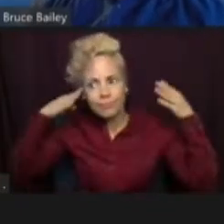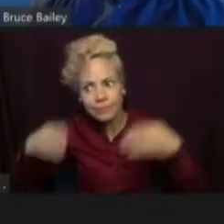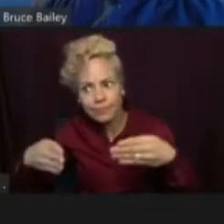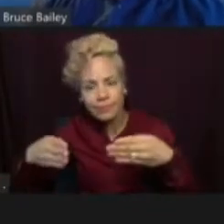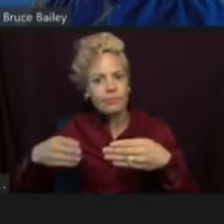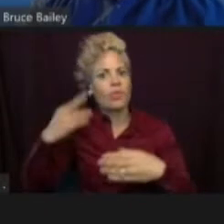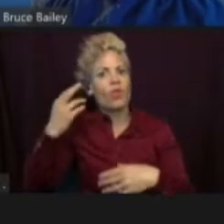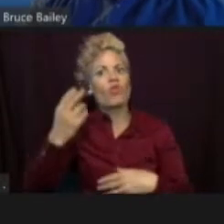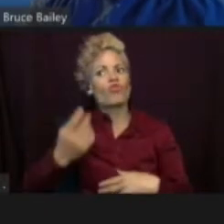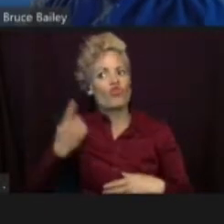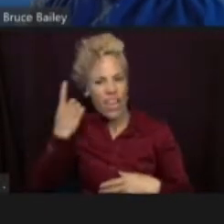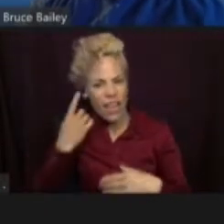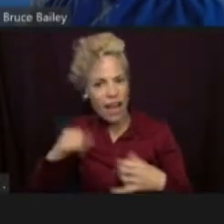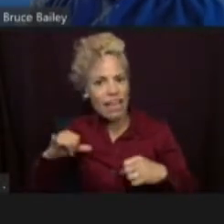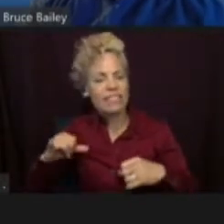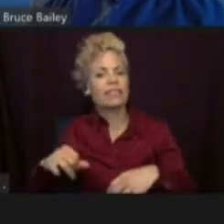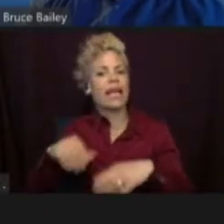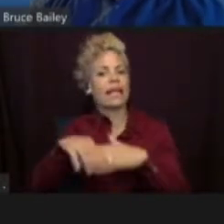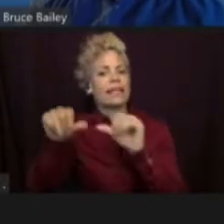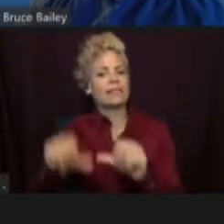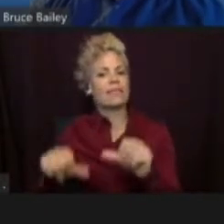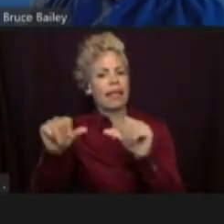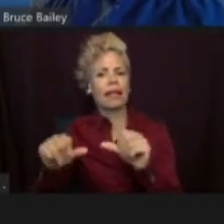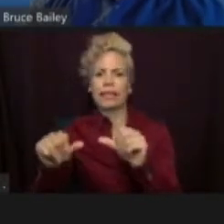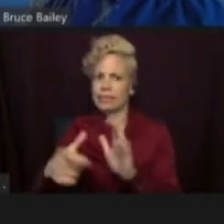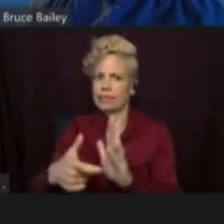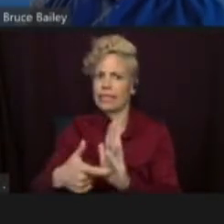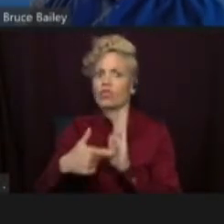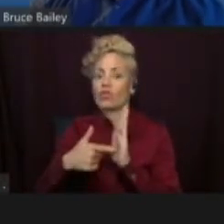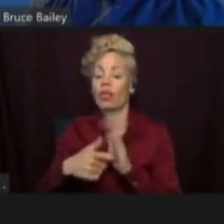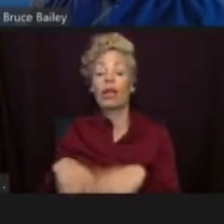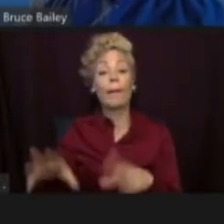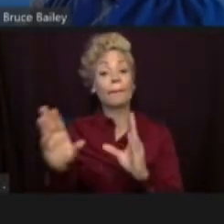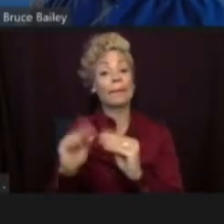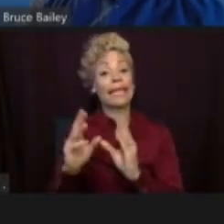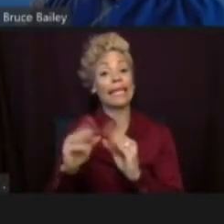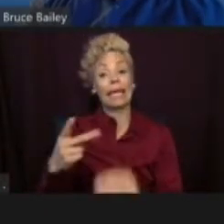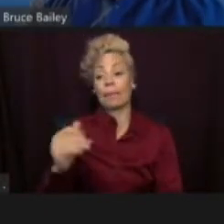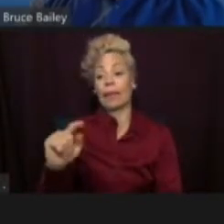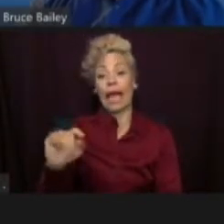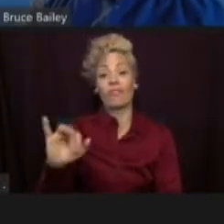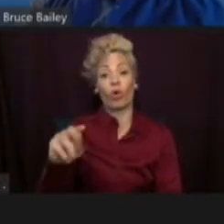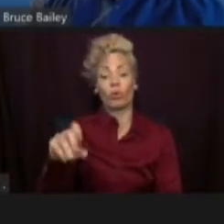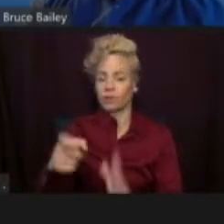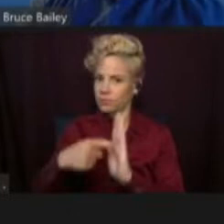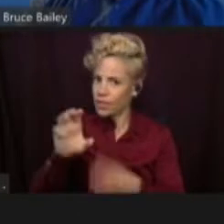People have discovered that meeting platforms need to be captioned, there needs to be audio descriptions